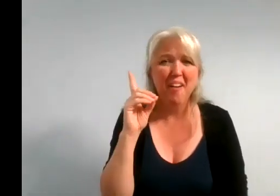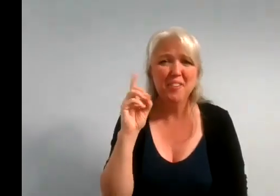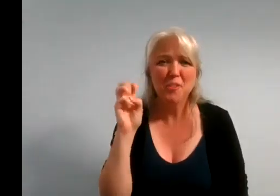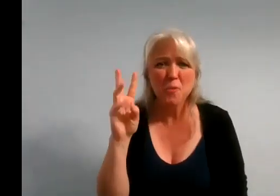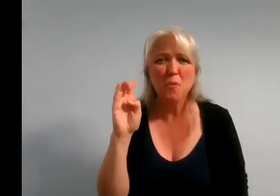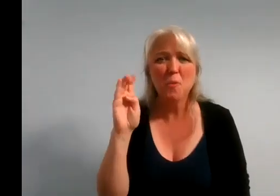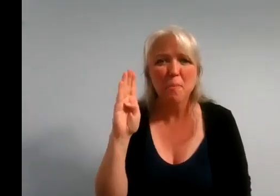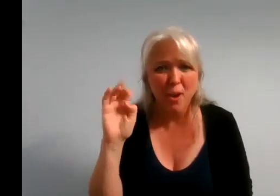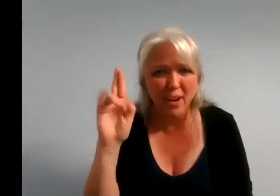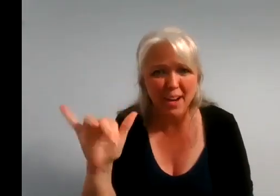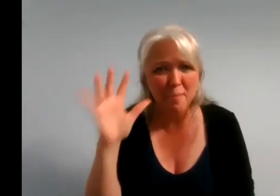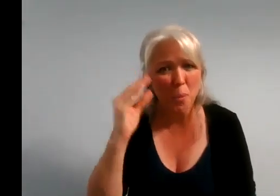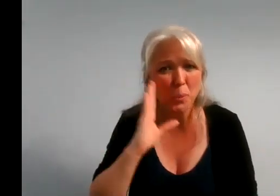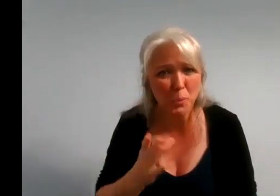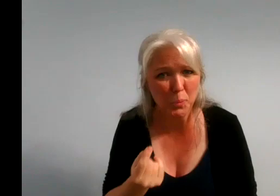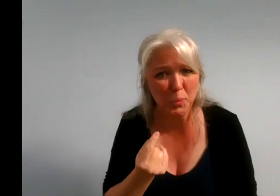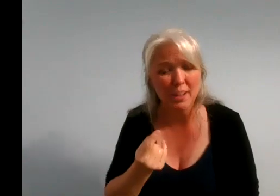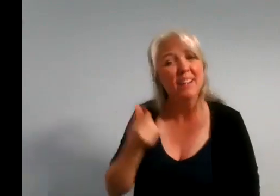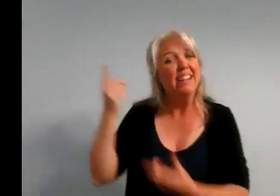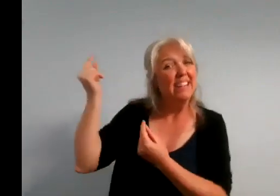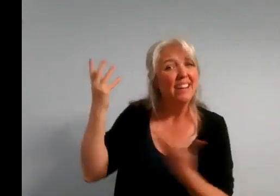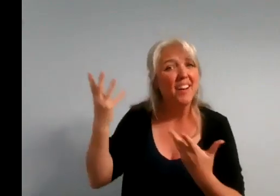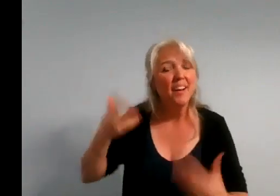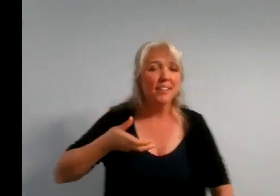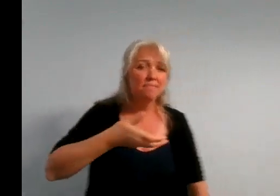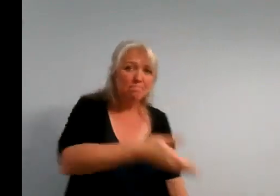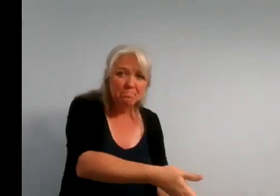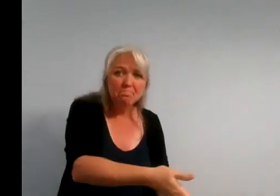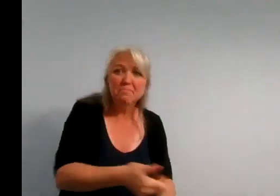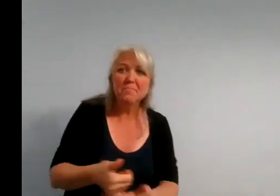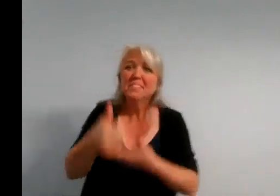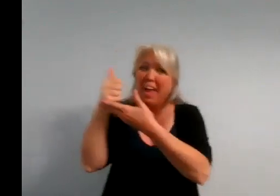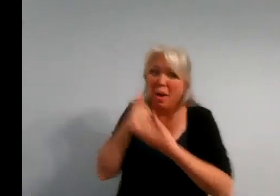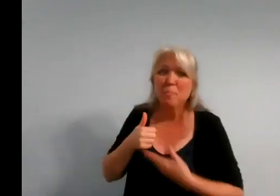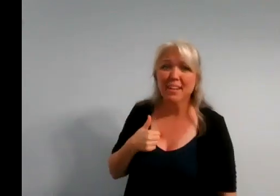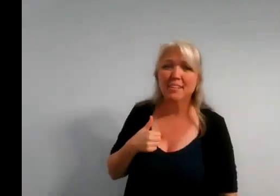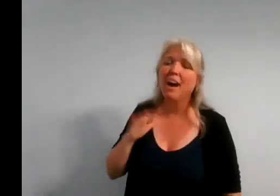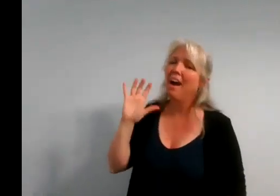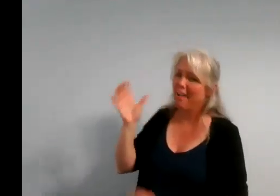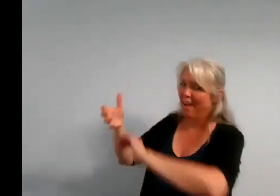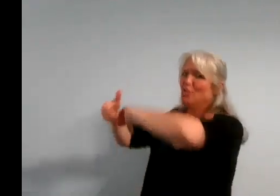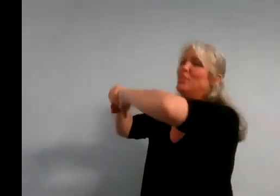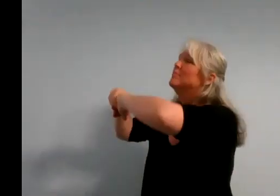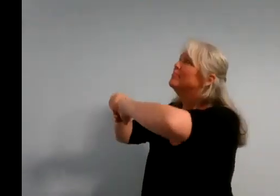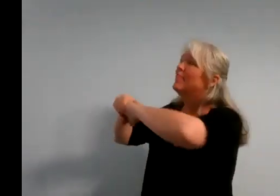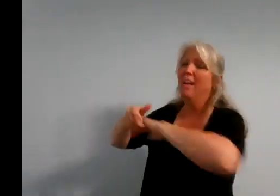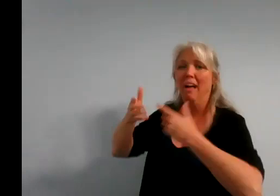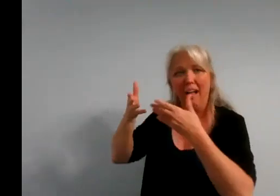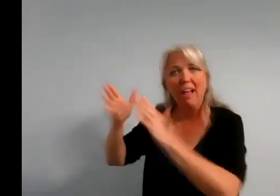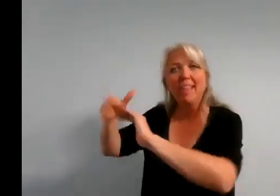do. He held out his hand to help me up. And I took it. I let him pull me to my feet.